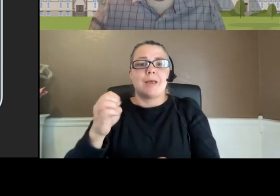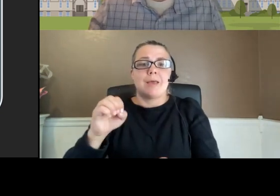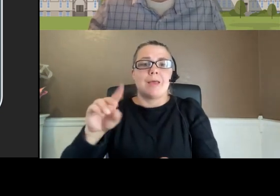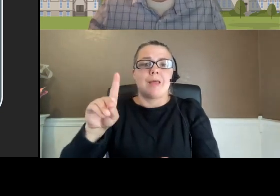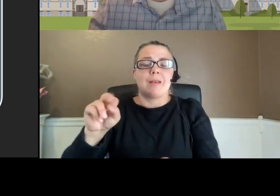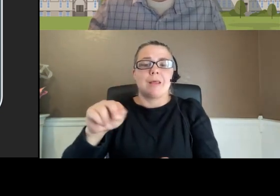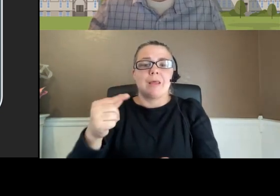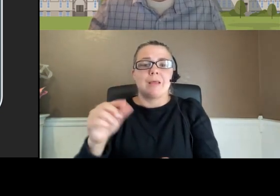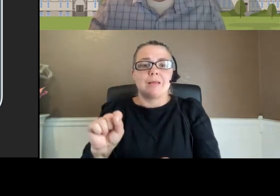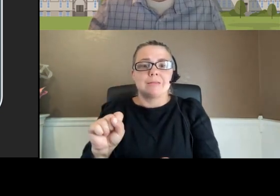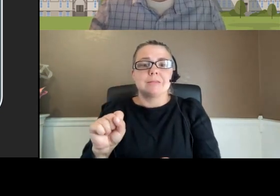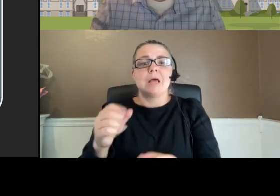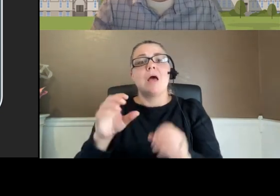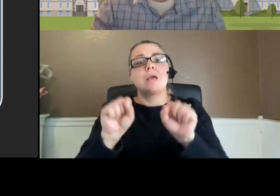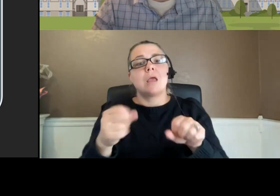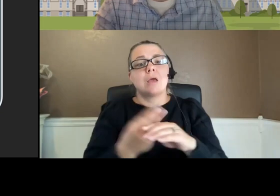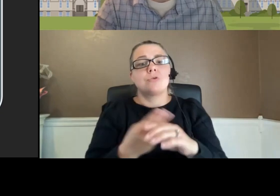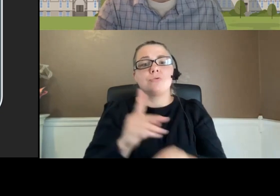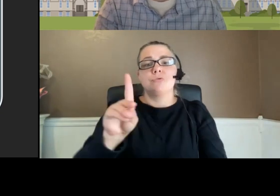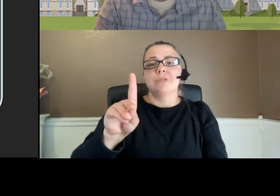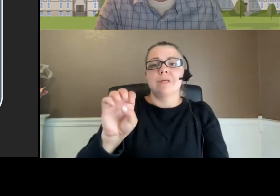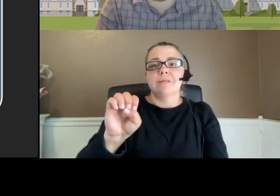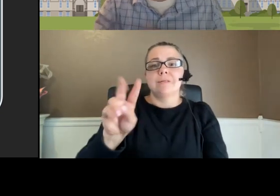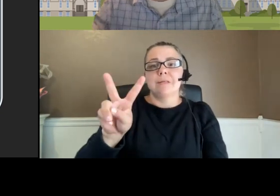to actually look at the code, especially if you find an issue in the screen reader,